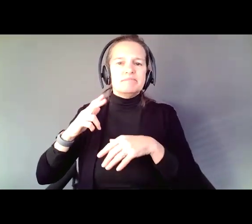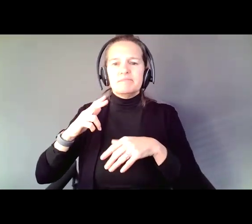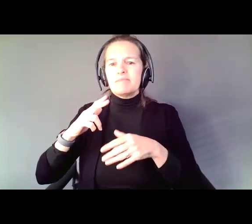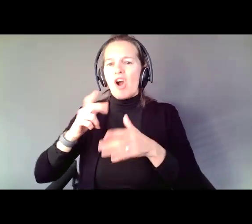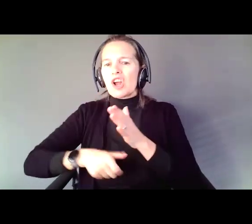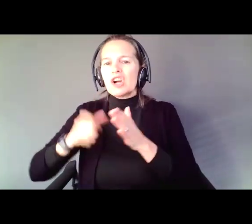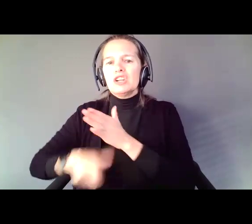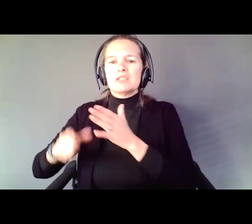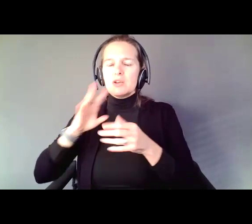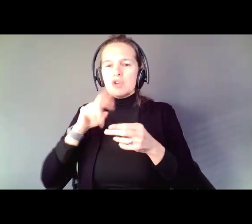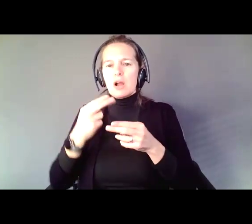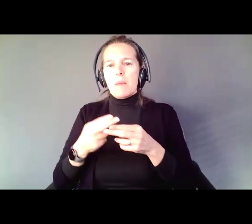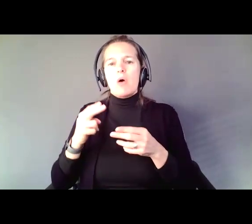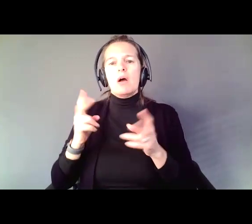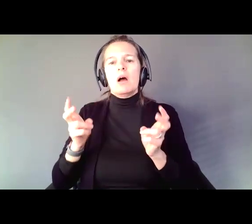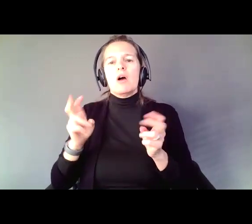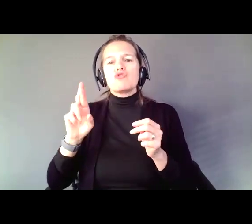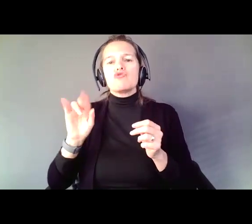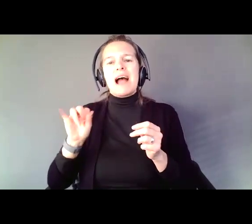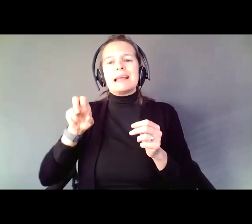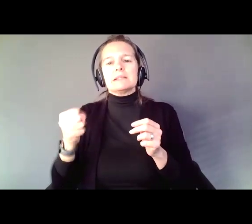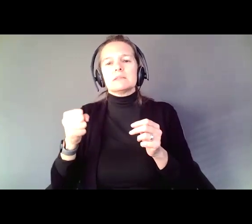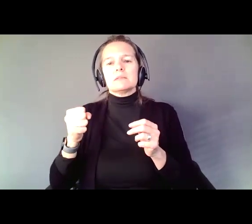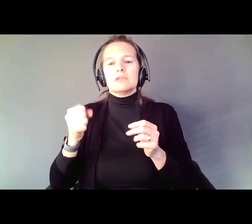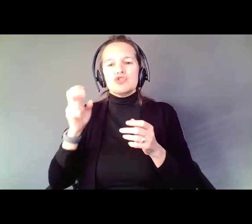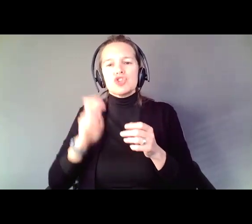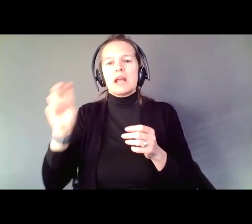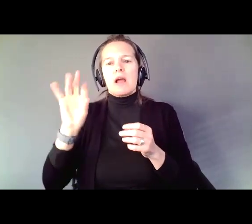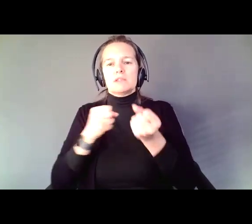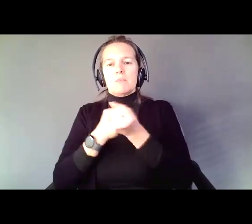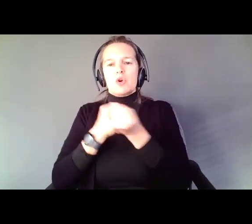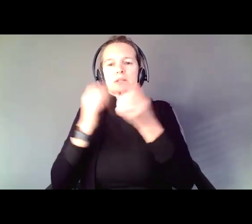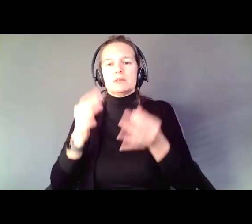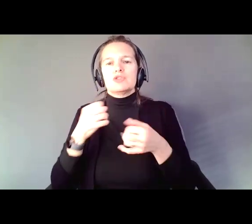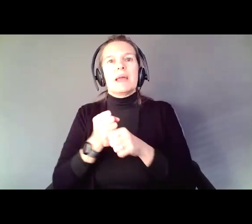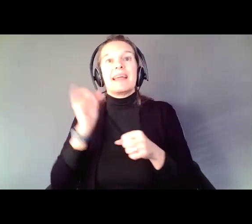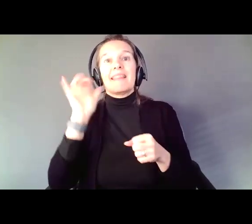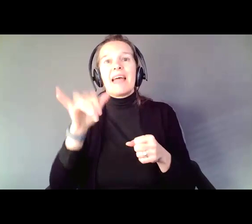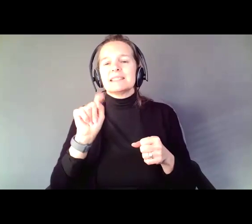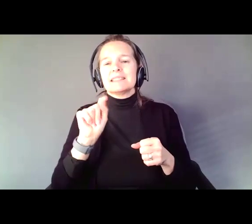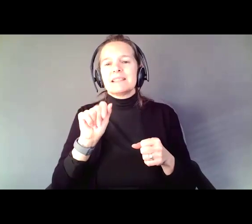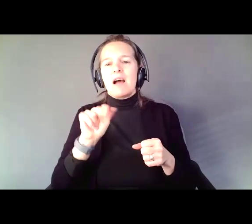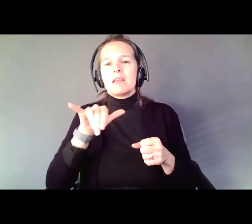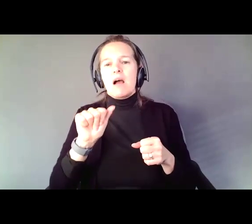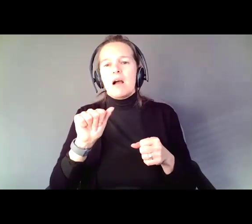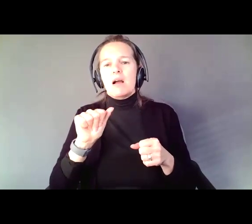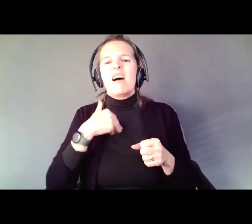calls Ryan's Journey of Supported Decision Making. This is Tonya, a person who had a brain injury.